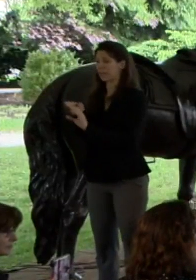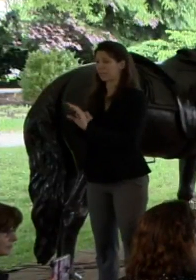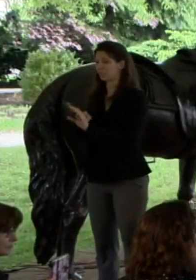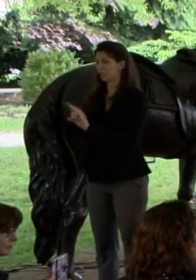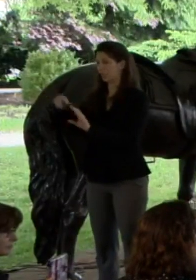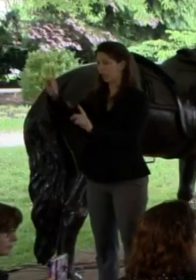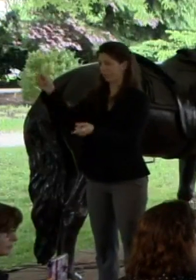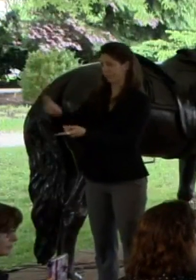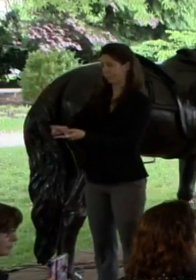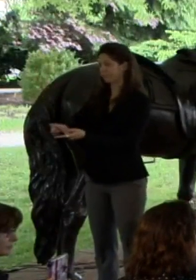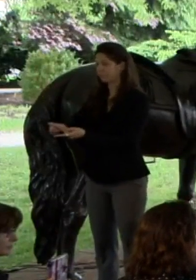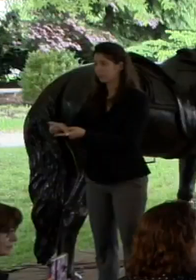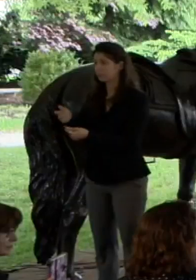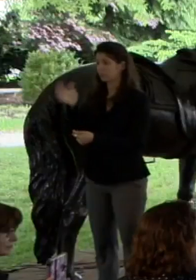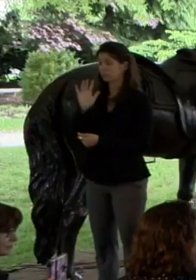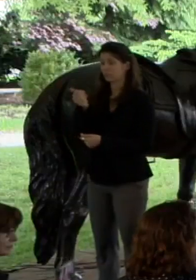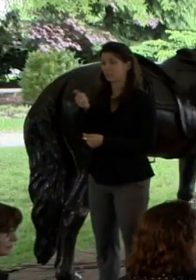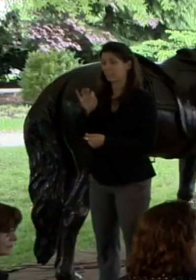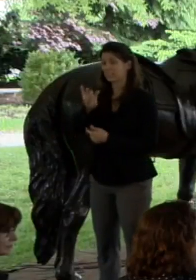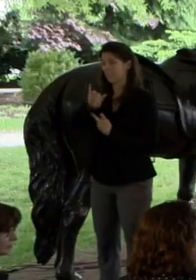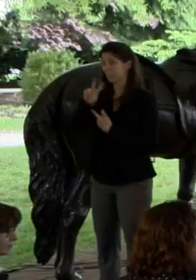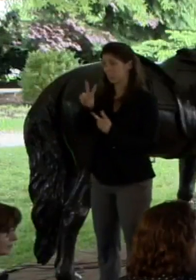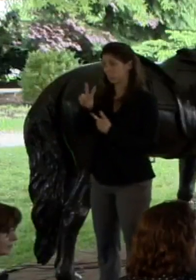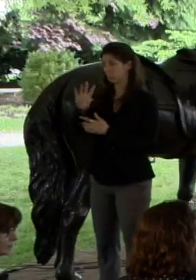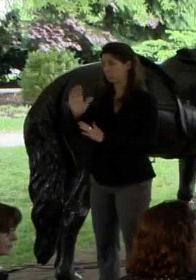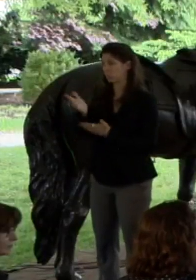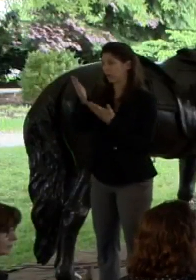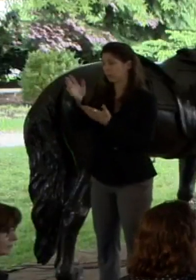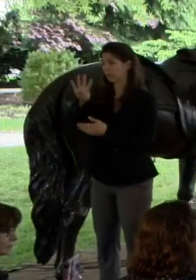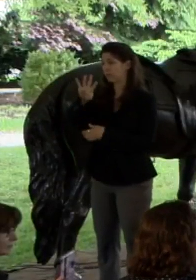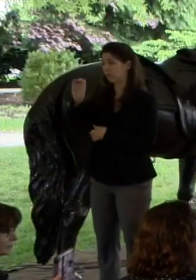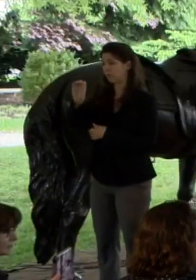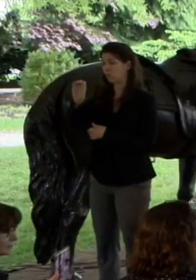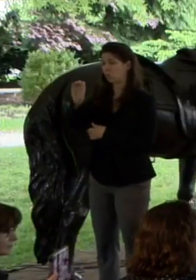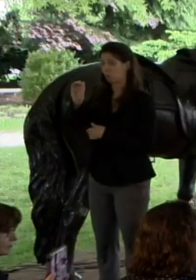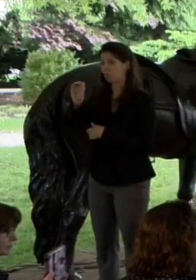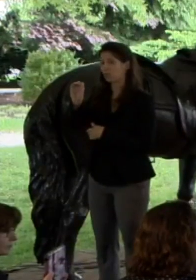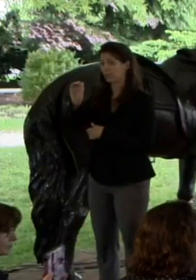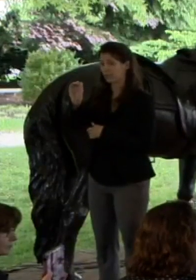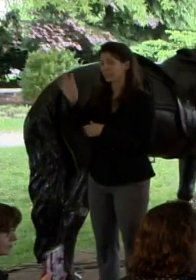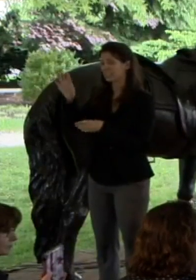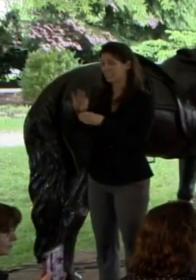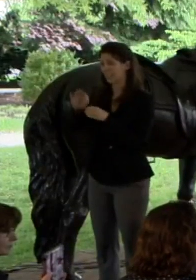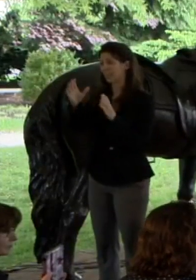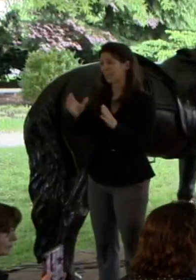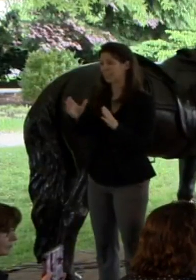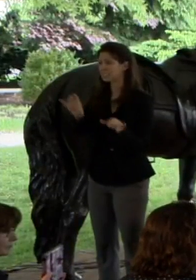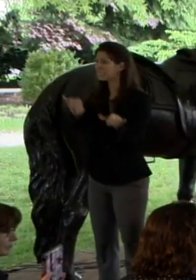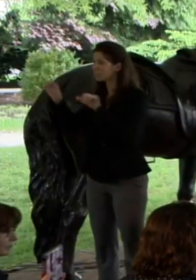I'M VERY CONCERNED TO SEE HOW THE BROADER PARTICIPATION OF THE PEOPLE HAS BEEN CUT DOWN IN THIS